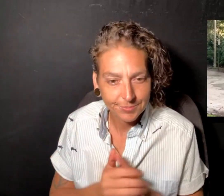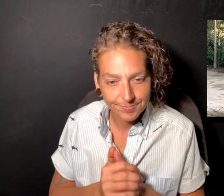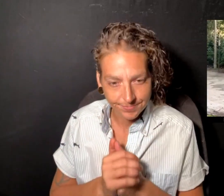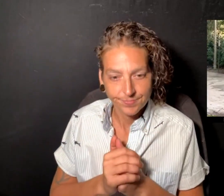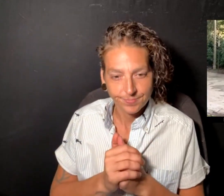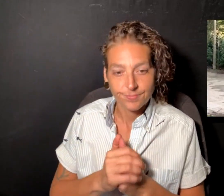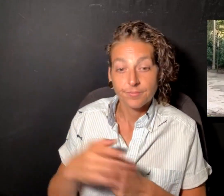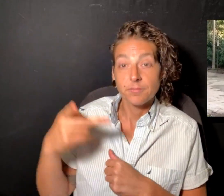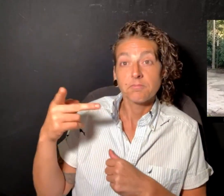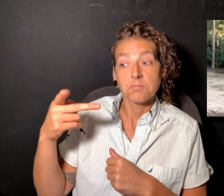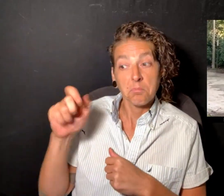Peacock vasectomies.